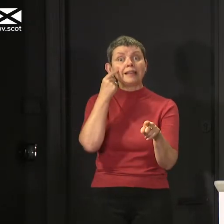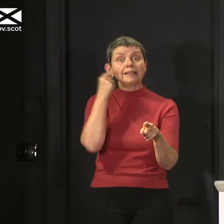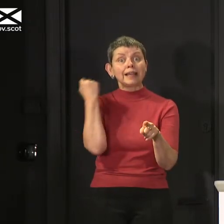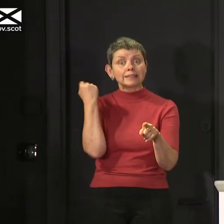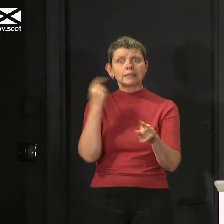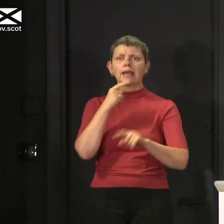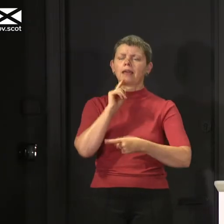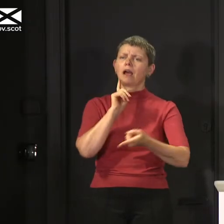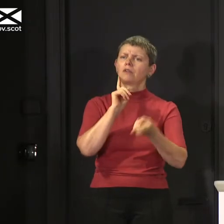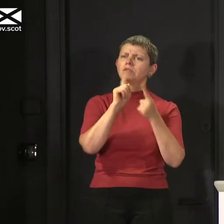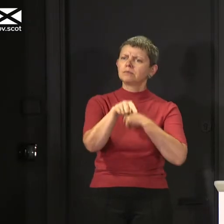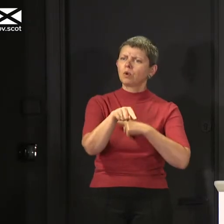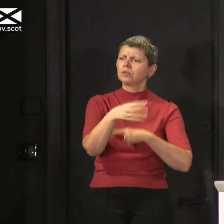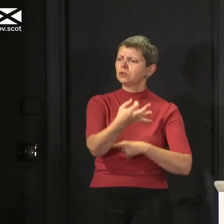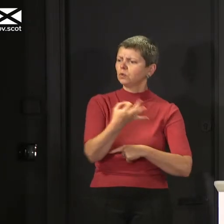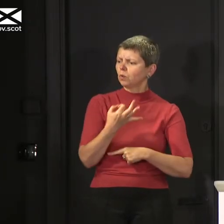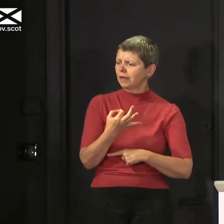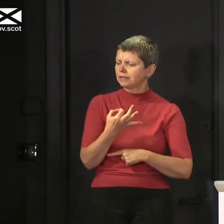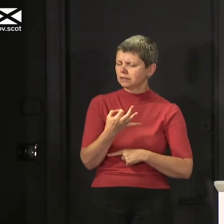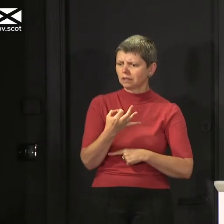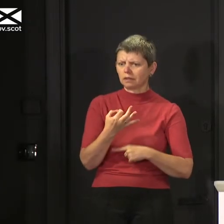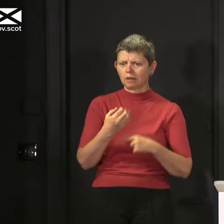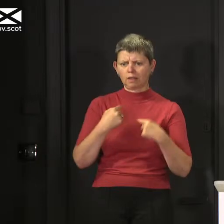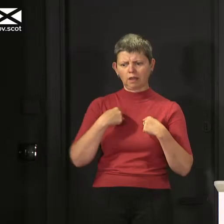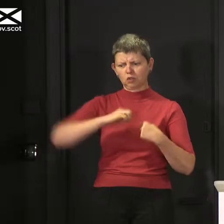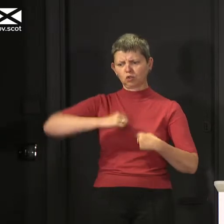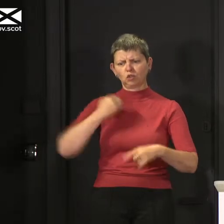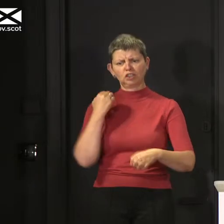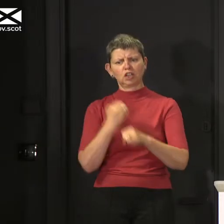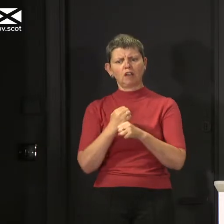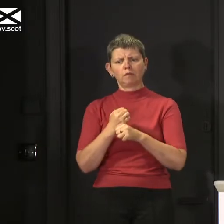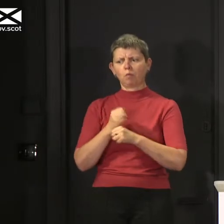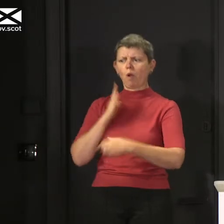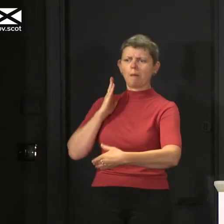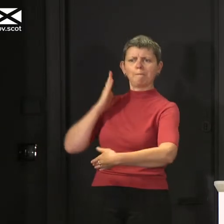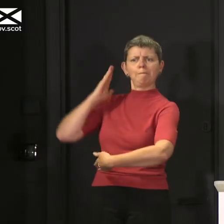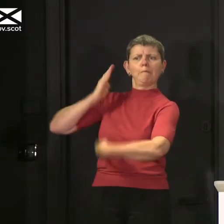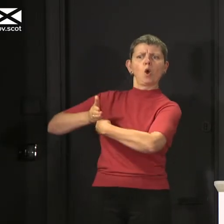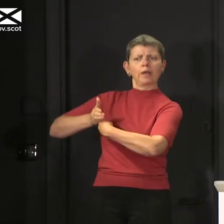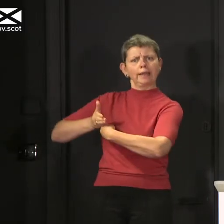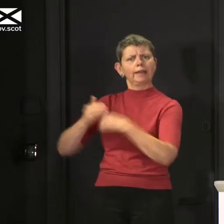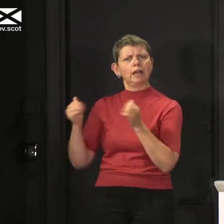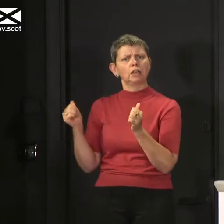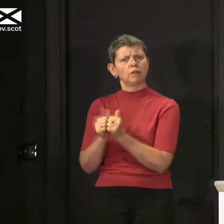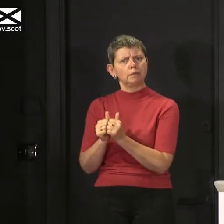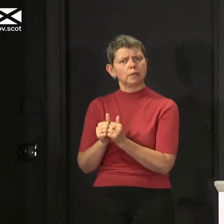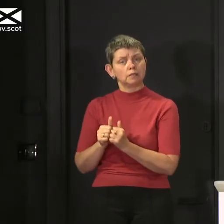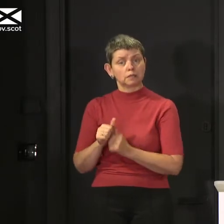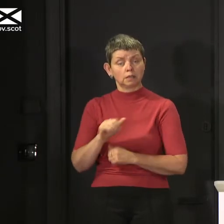to allegations that I and my government were a block on an agreement to a list, the list